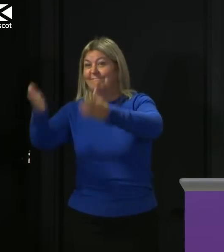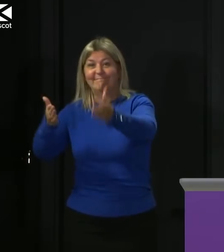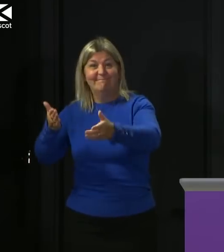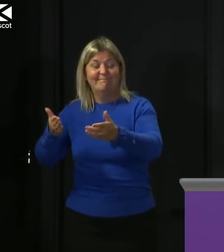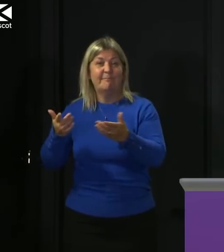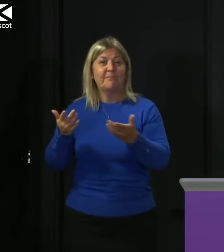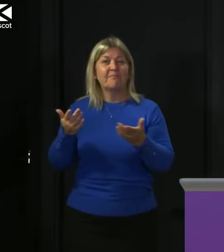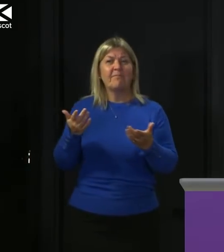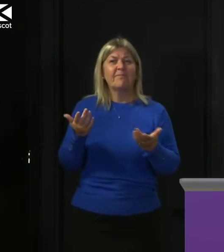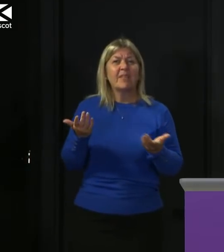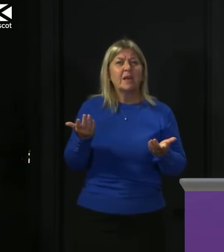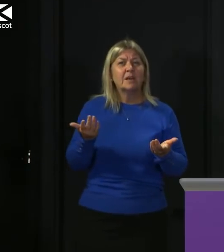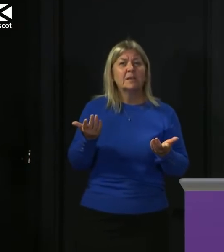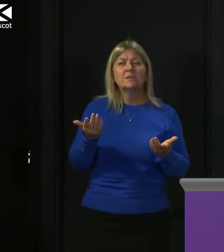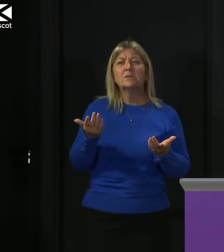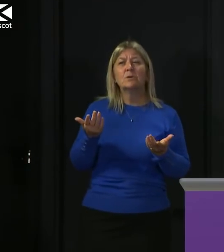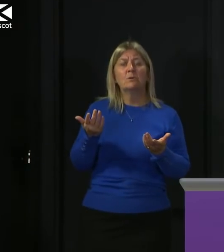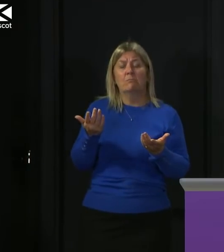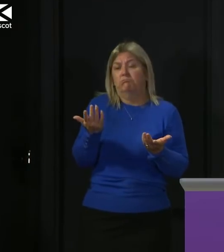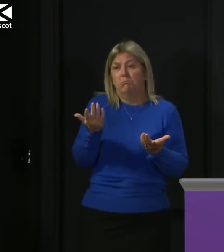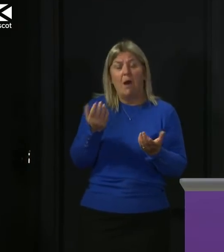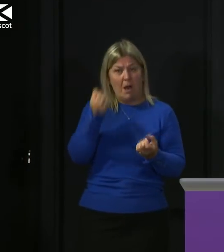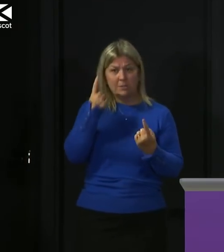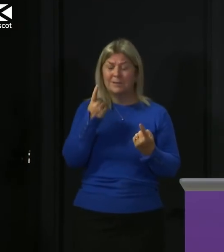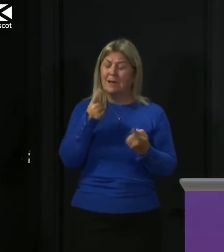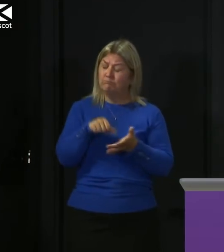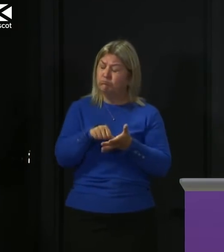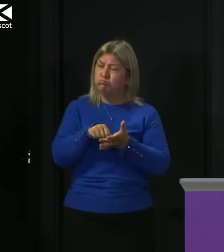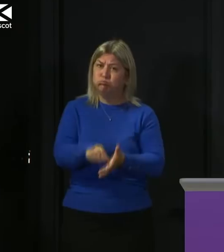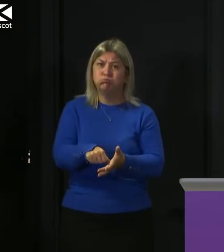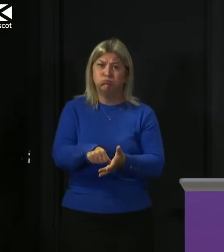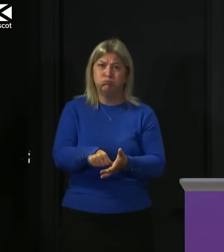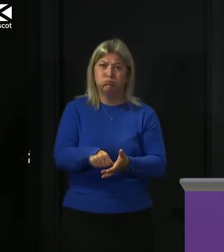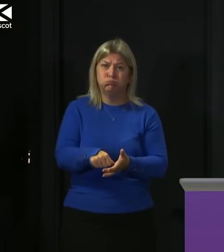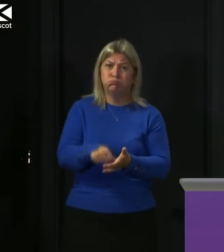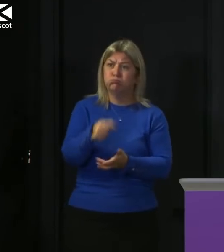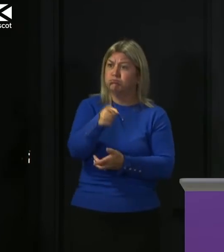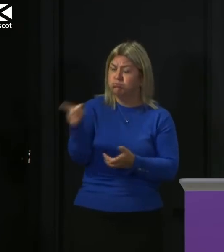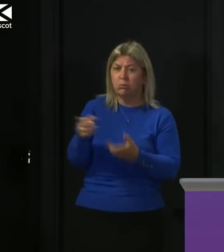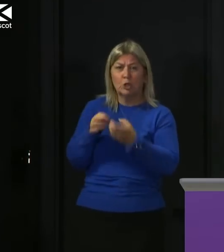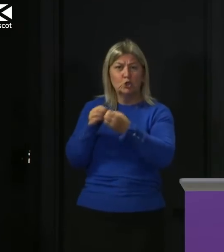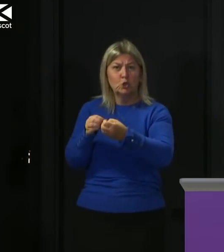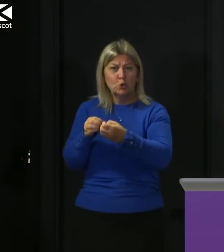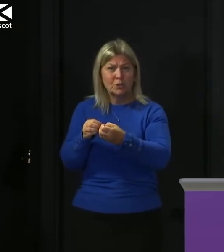for a second how difficult this is for students generally but particularly I think for students